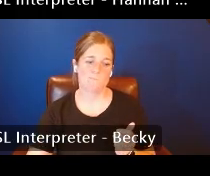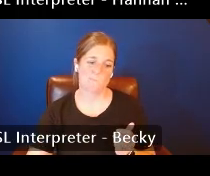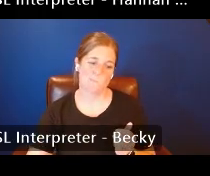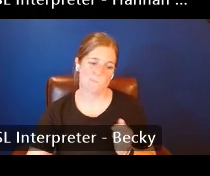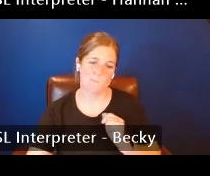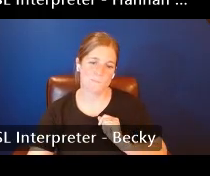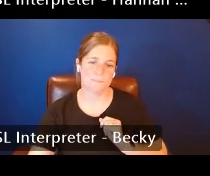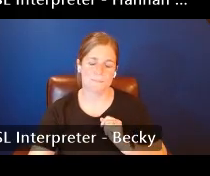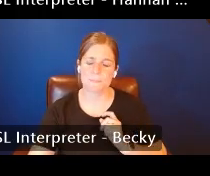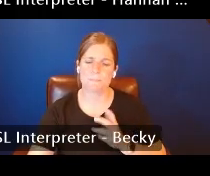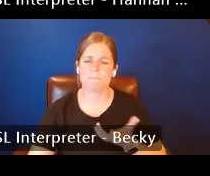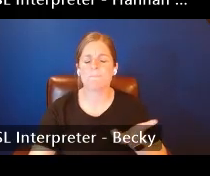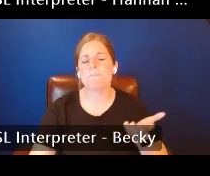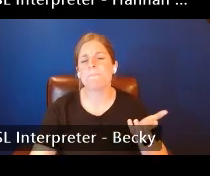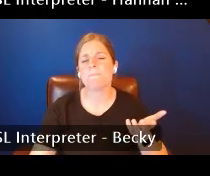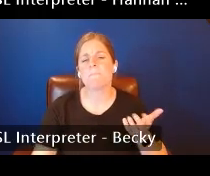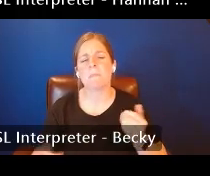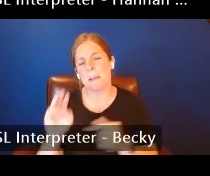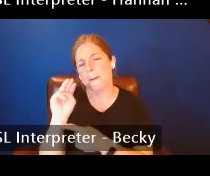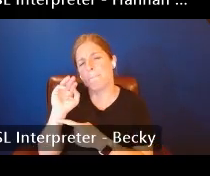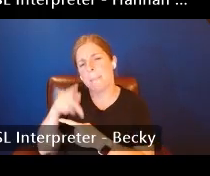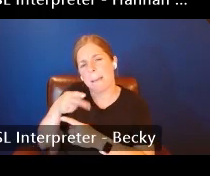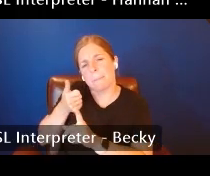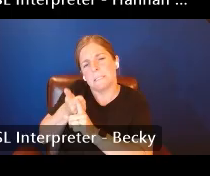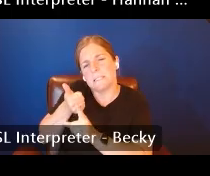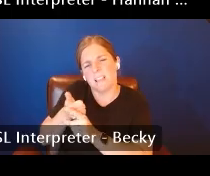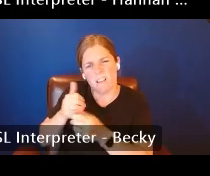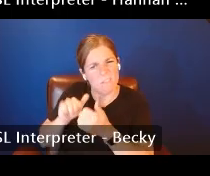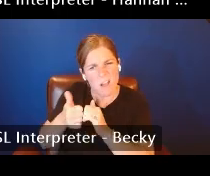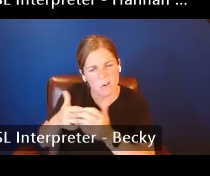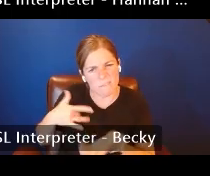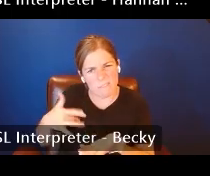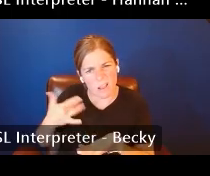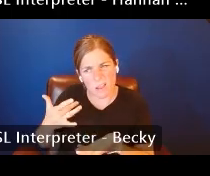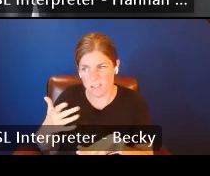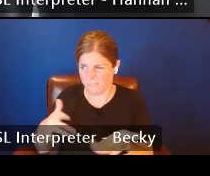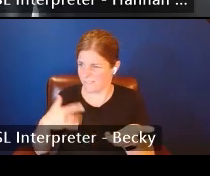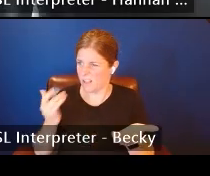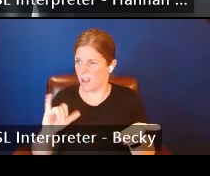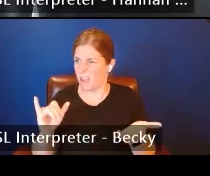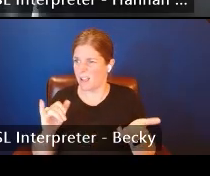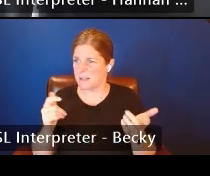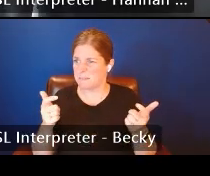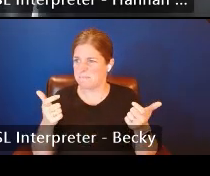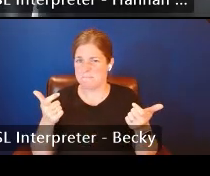How was the map itself? Does it feel like a big weird search result,